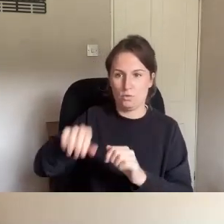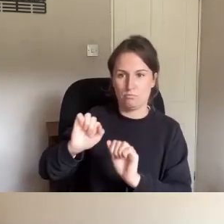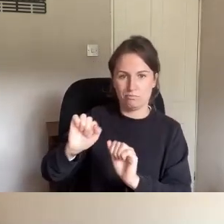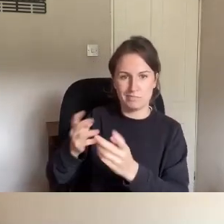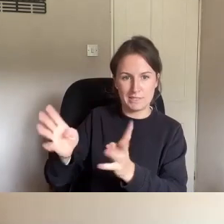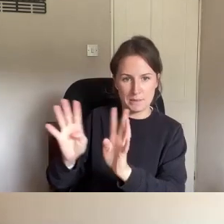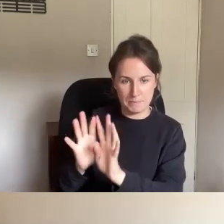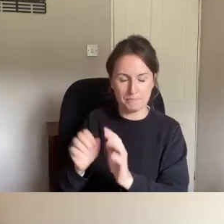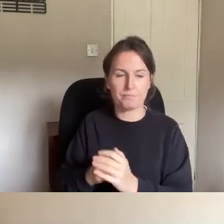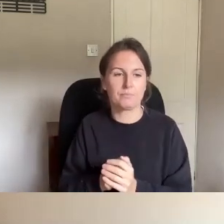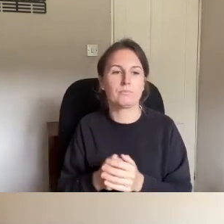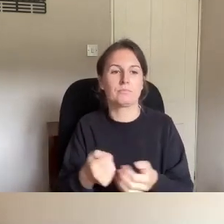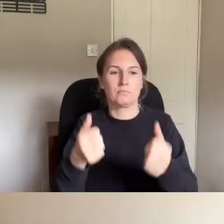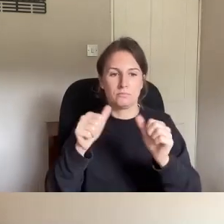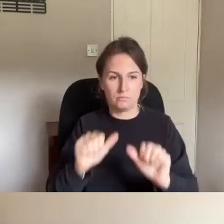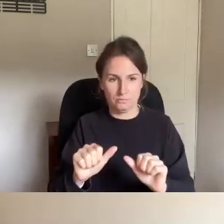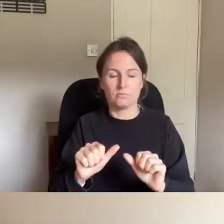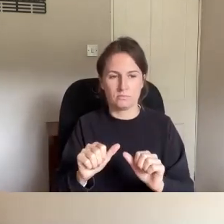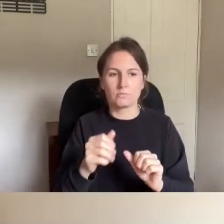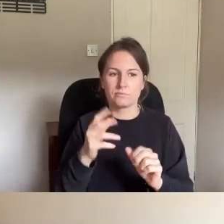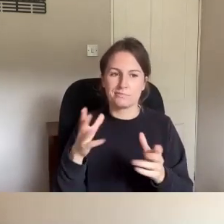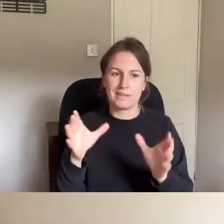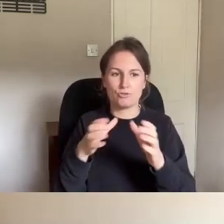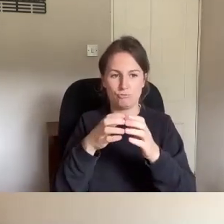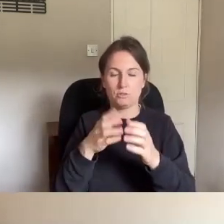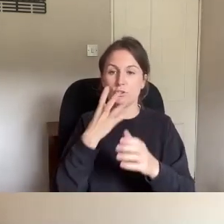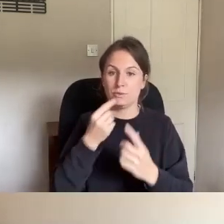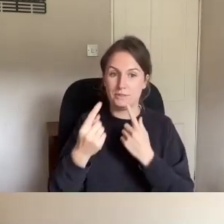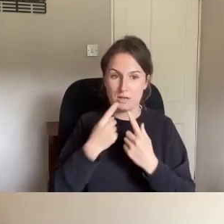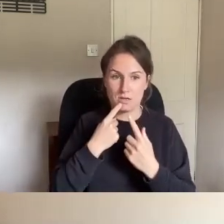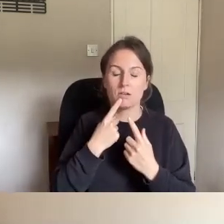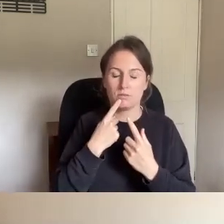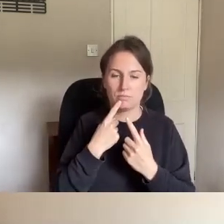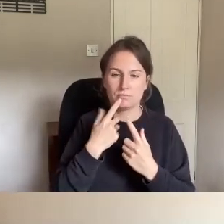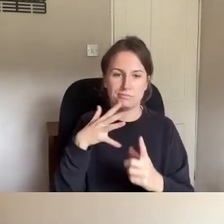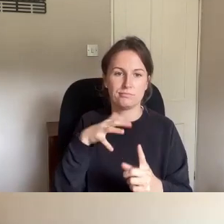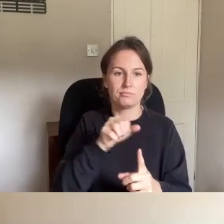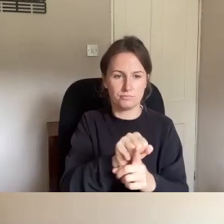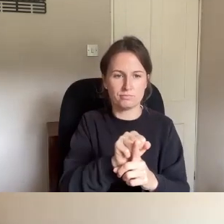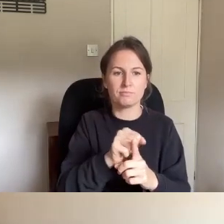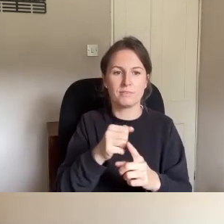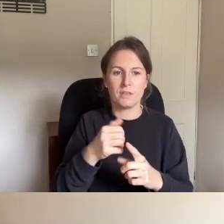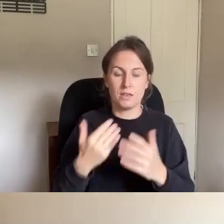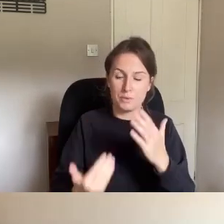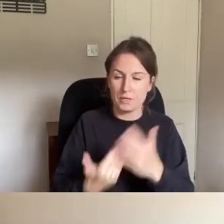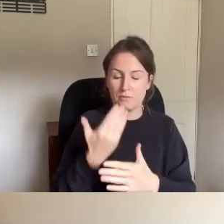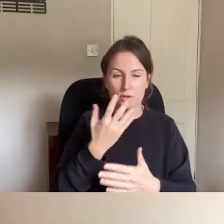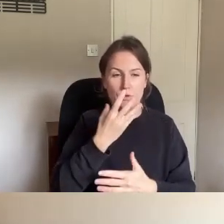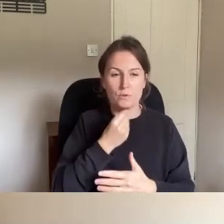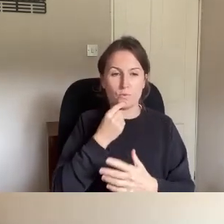The next category is using data. This one recognizes innovative use of data collection and analysis to steer decision-making